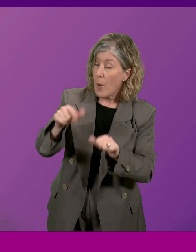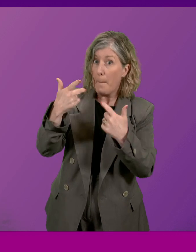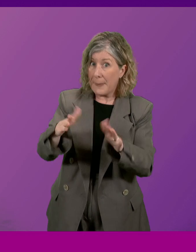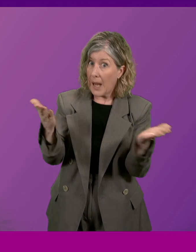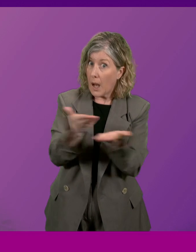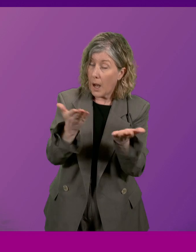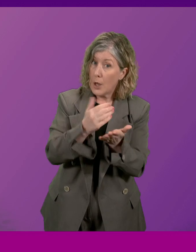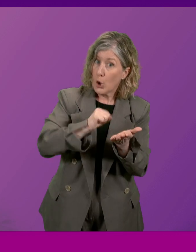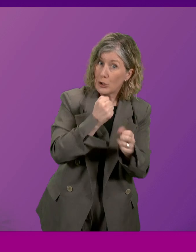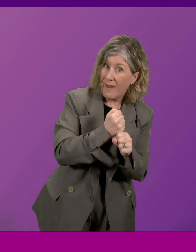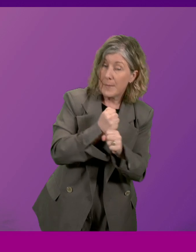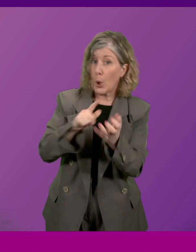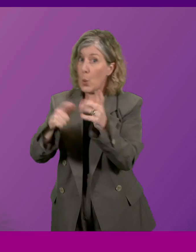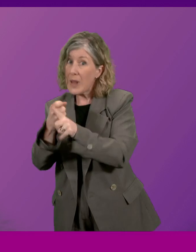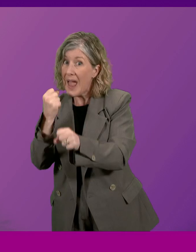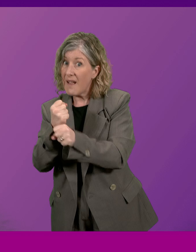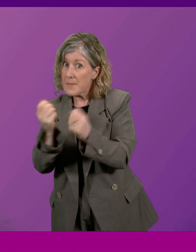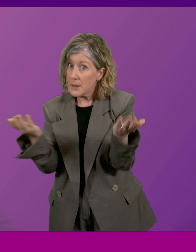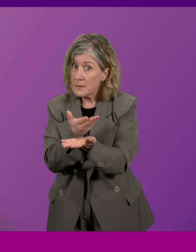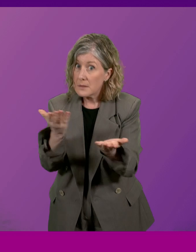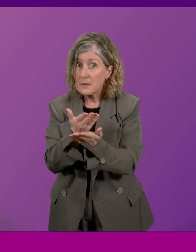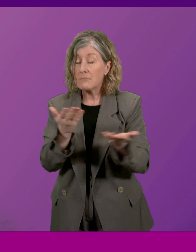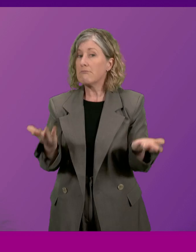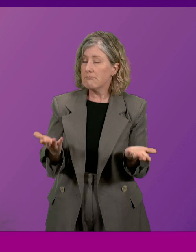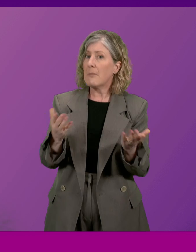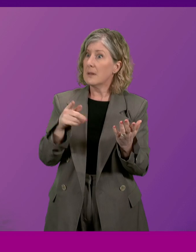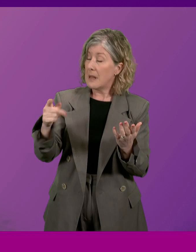Scottish Government and whether the Labour Administration has shared an